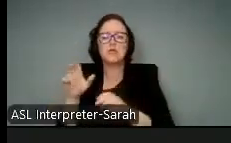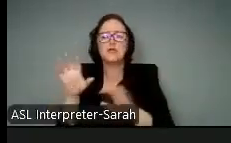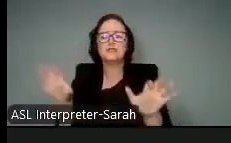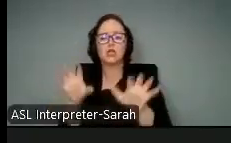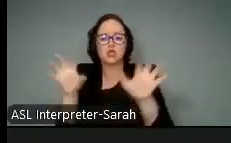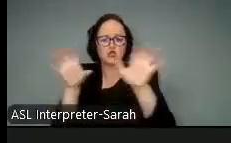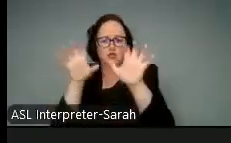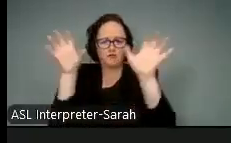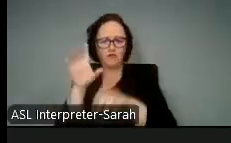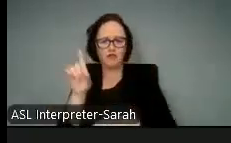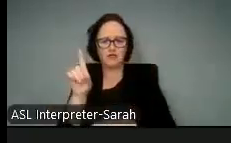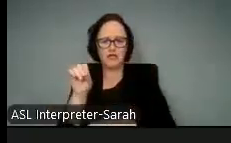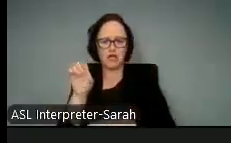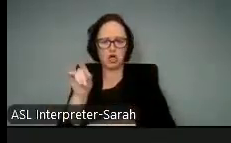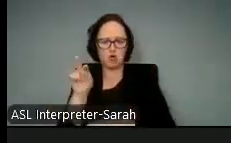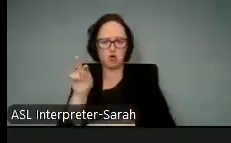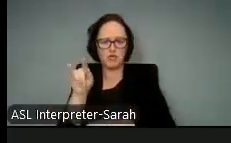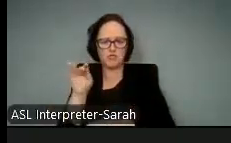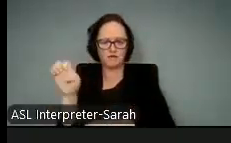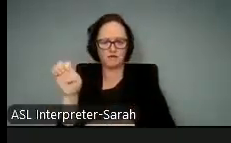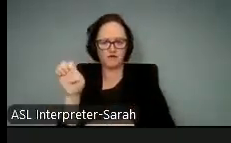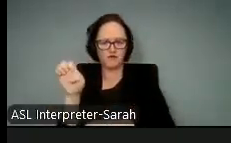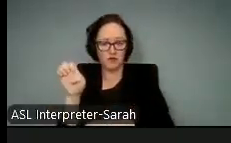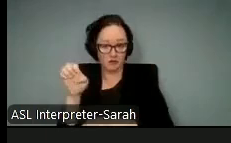Tyler? Do we...